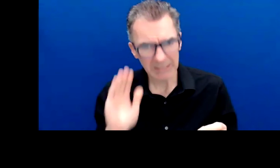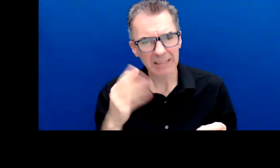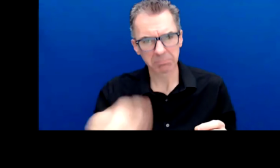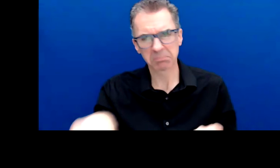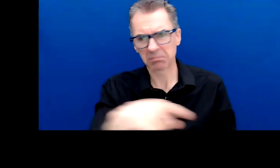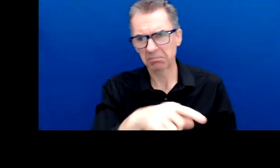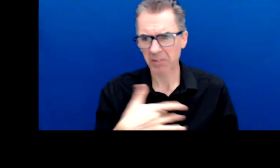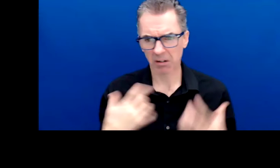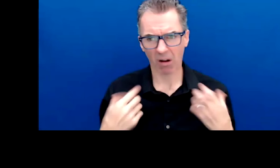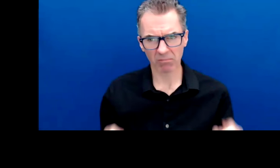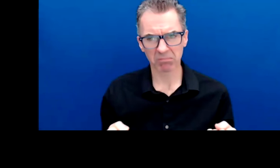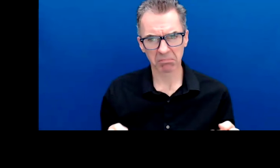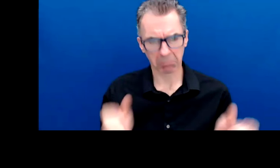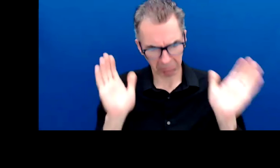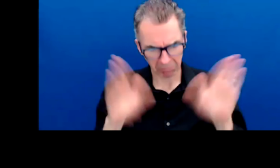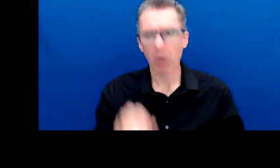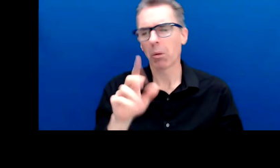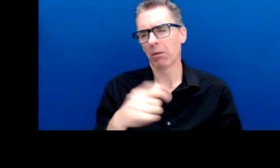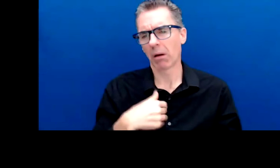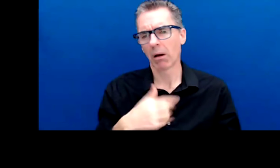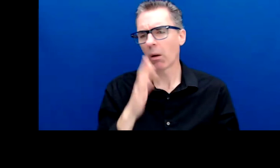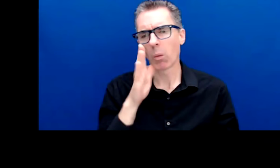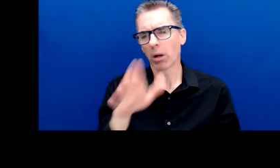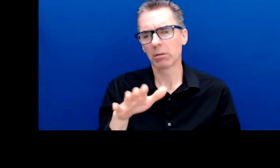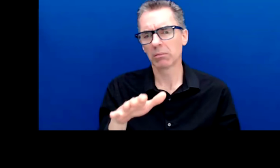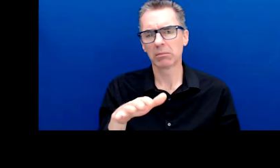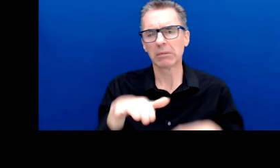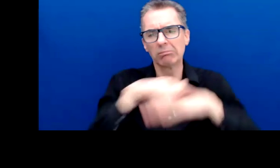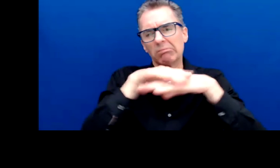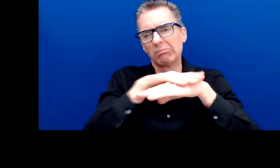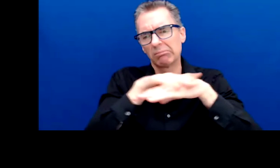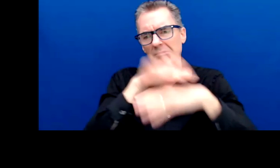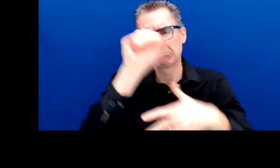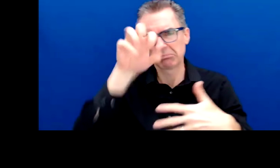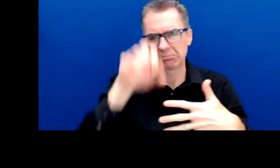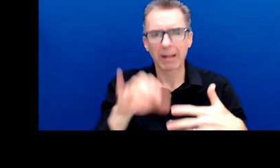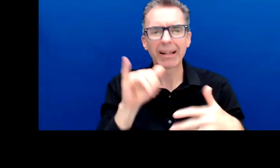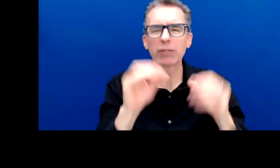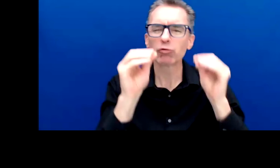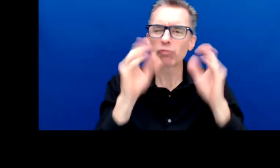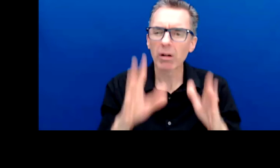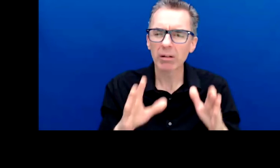So we can get through the instructor slides and how to access.